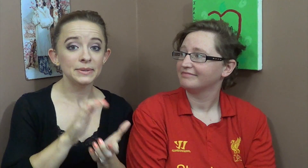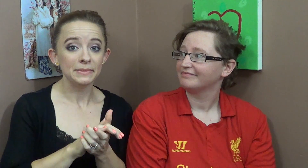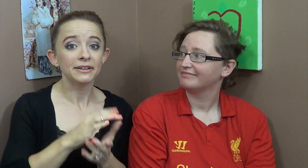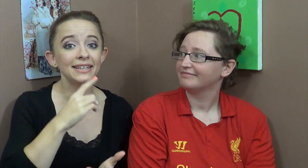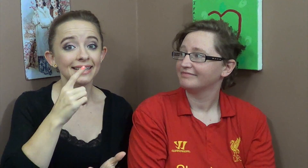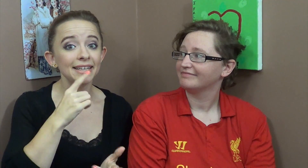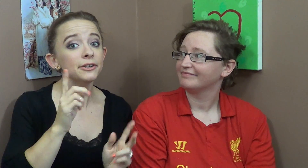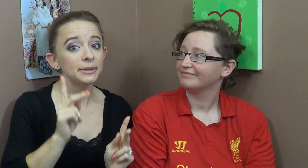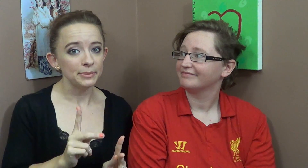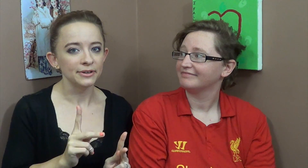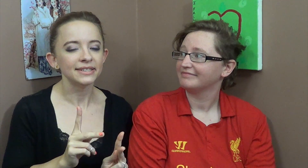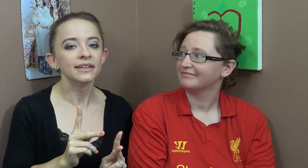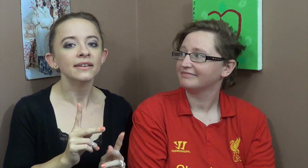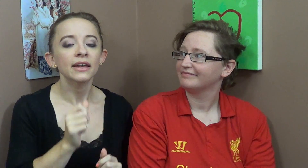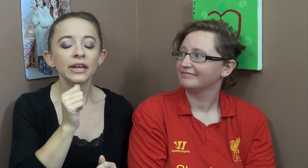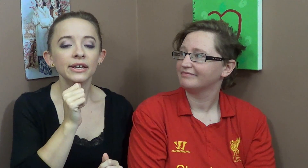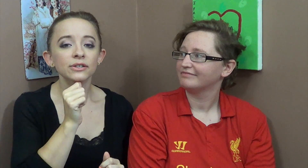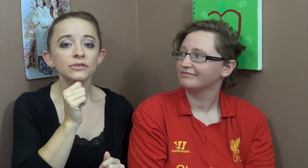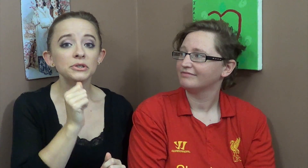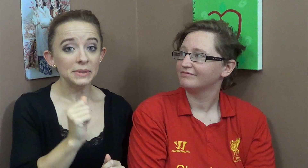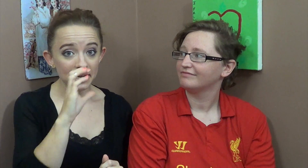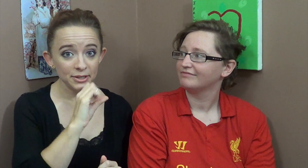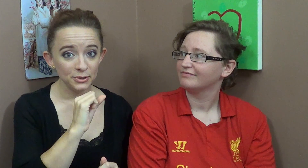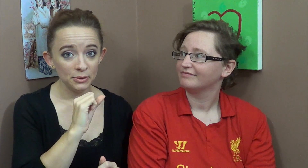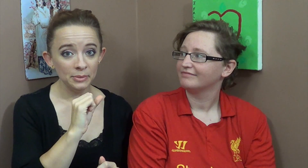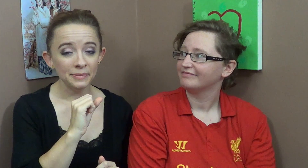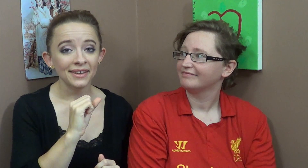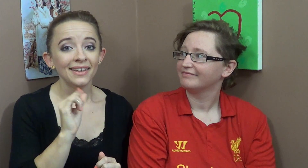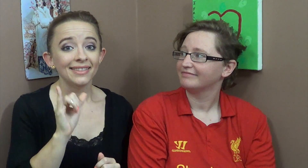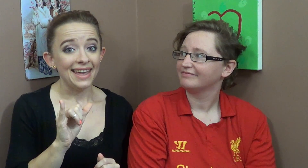who is marrying a hearing person, do not assume